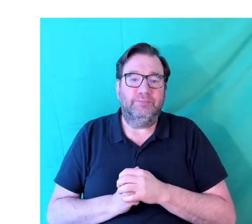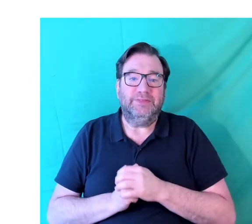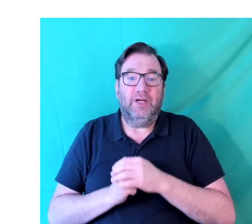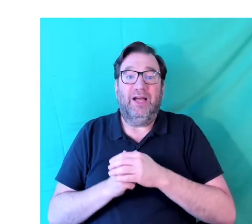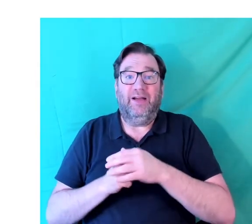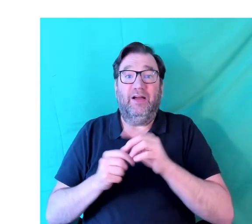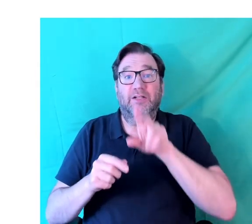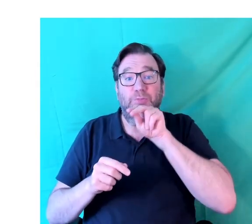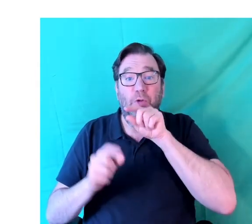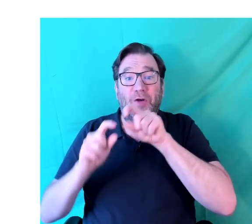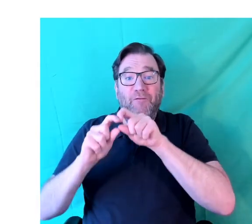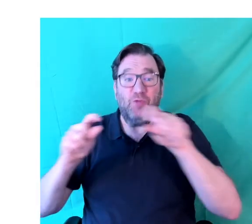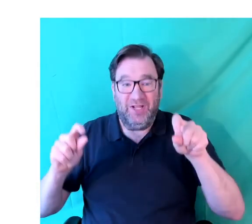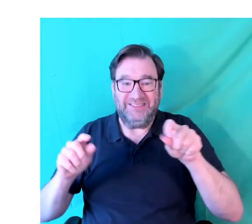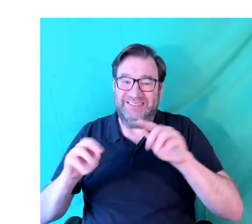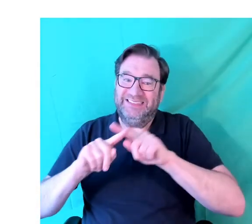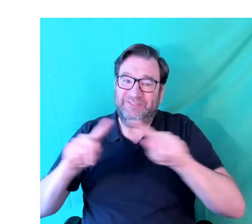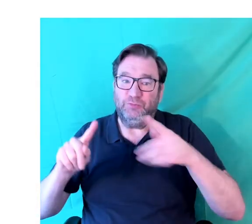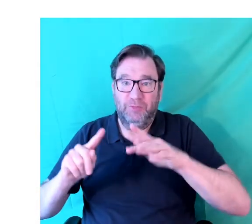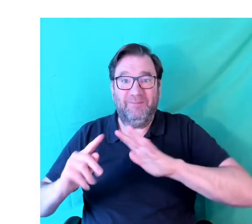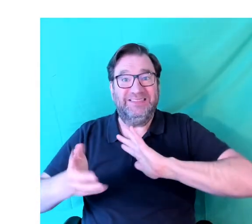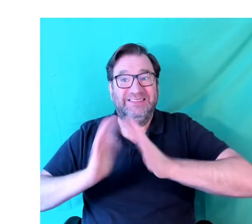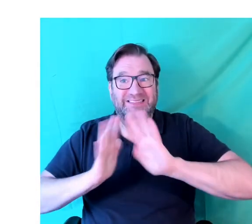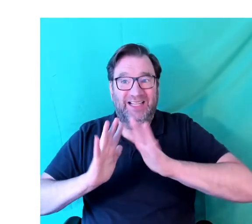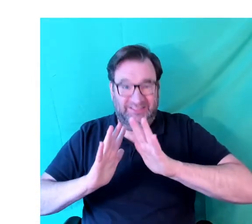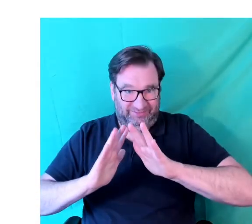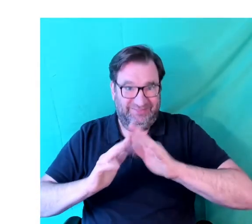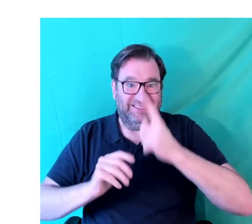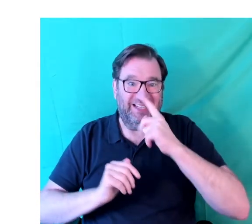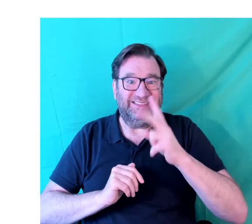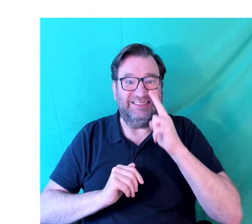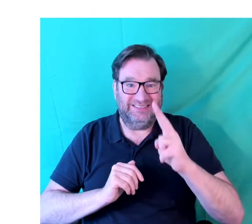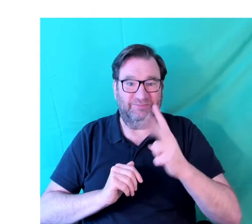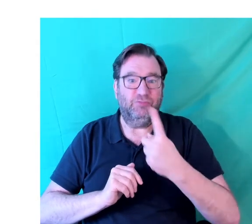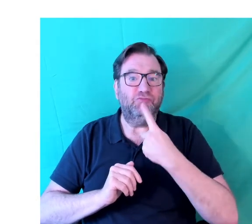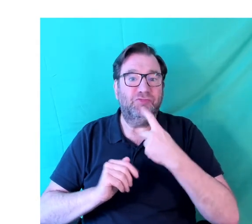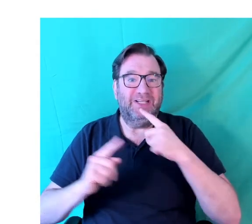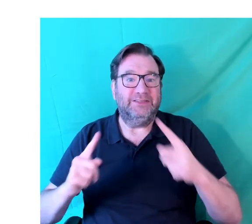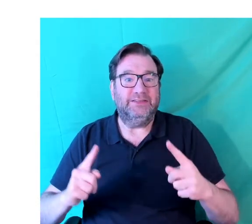The duration of a spoken phrase also differs from the duration of the equivalent signed phrase,